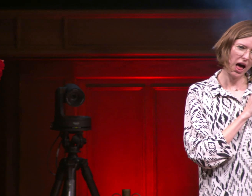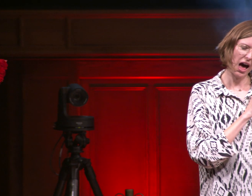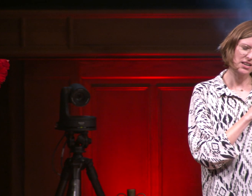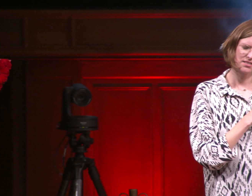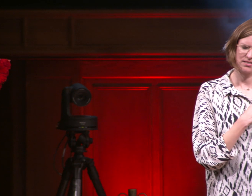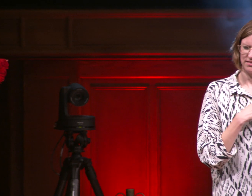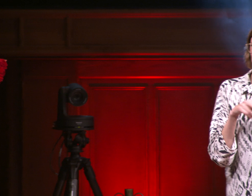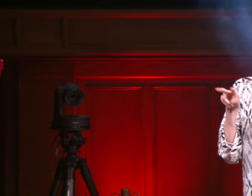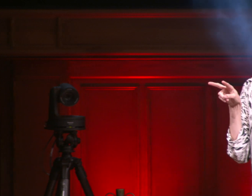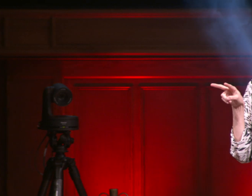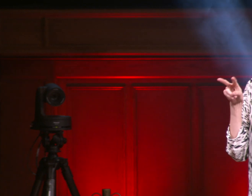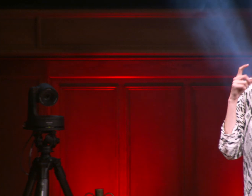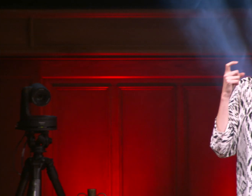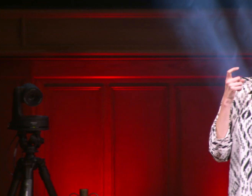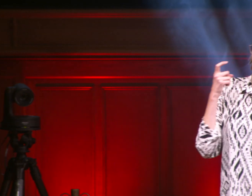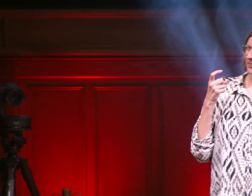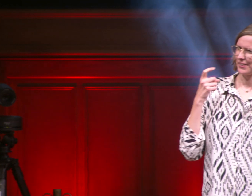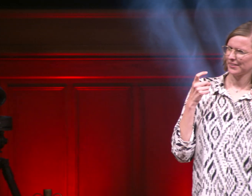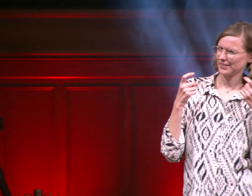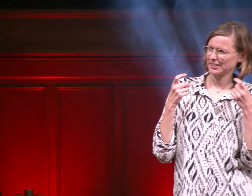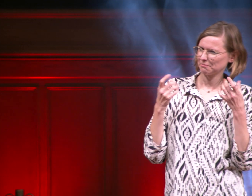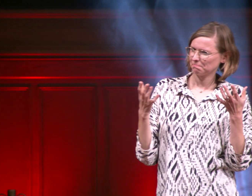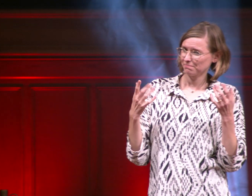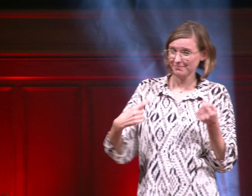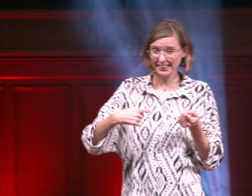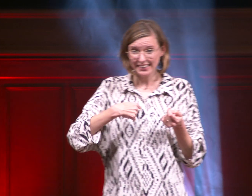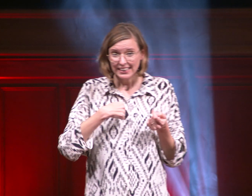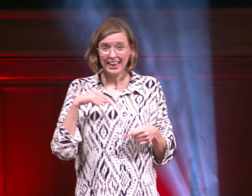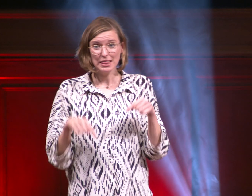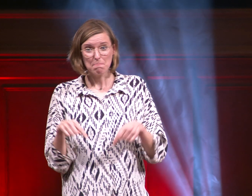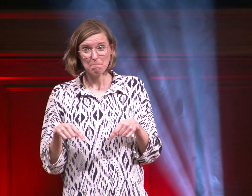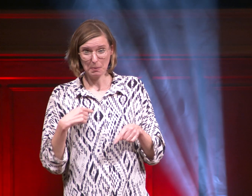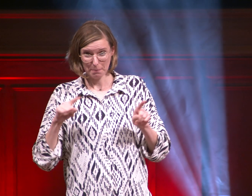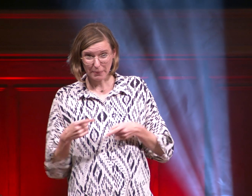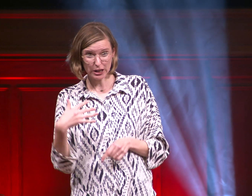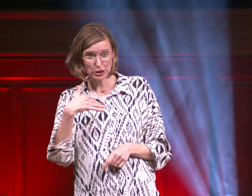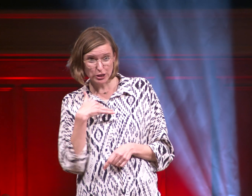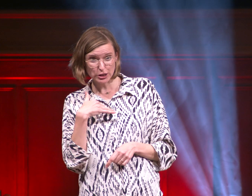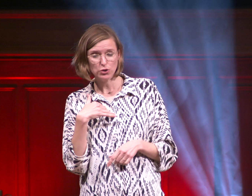You can only communicate with your colleagues for 15% of your time. So that made me wonder: